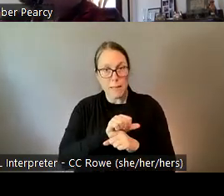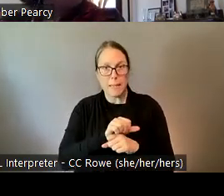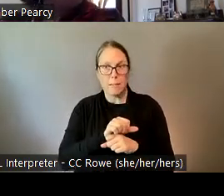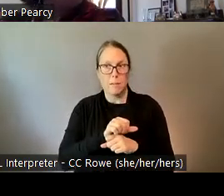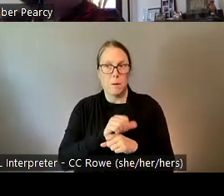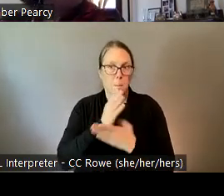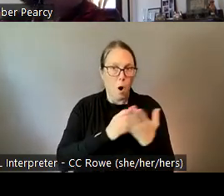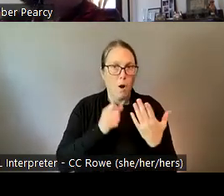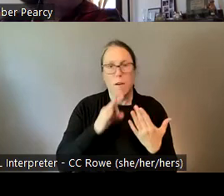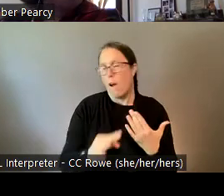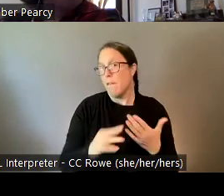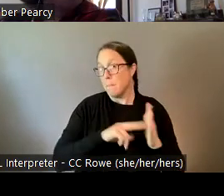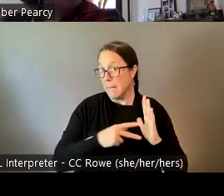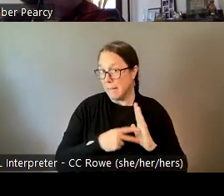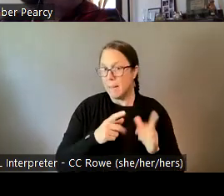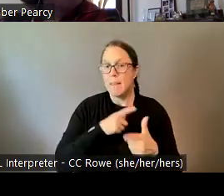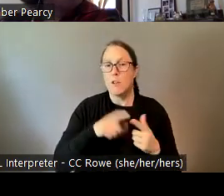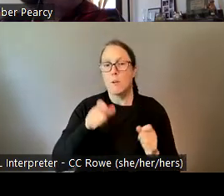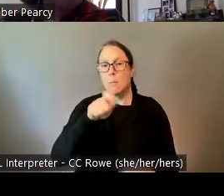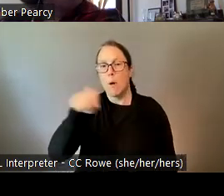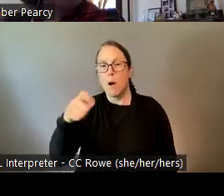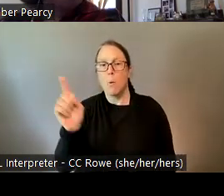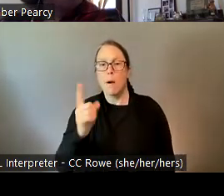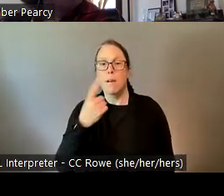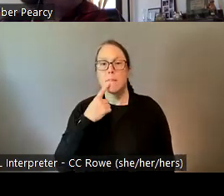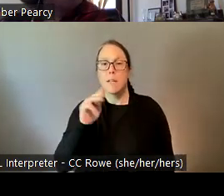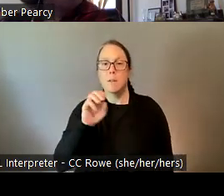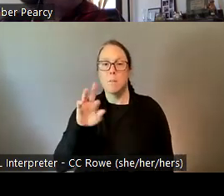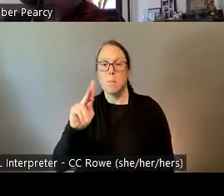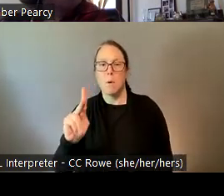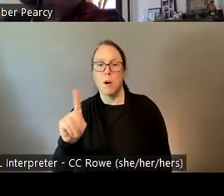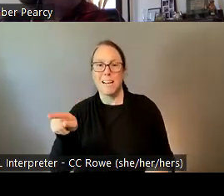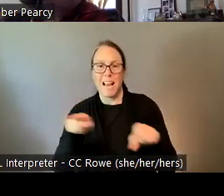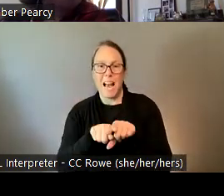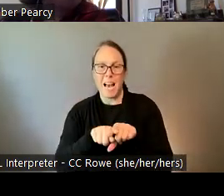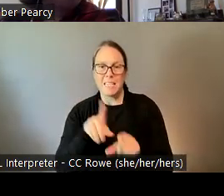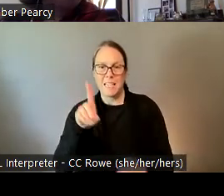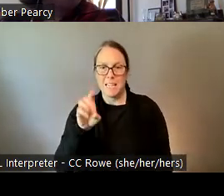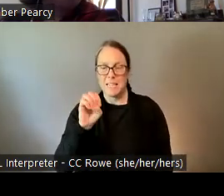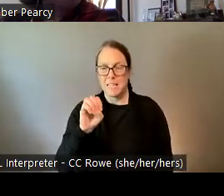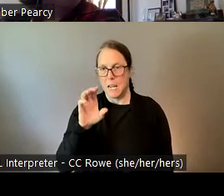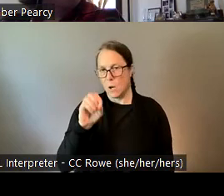You could mark that there. I will note that here you don't actually have to save the specific alt text. It auto saves it for you.